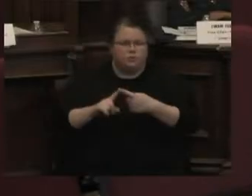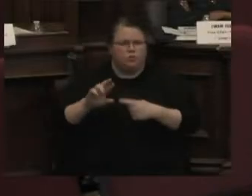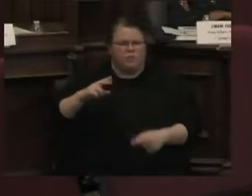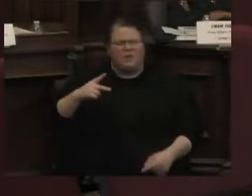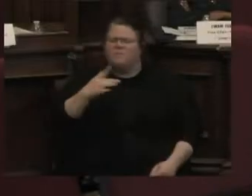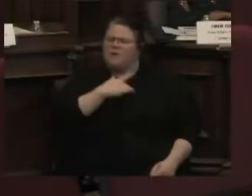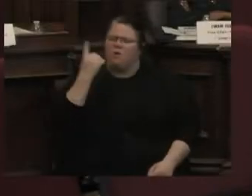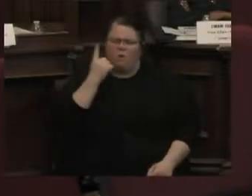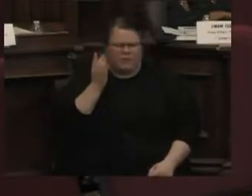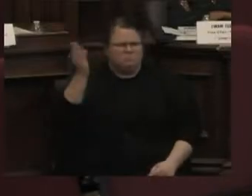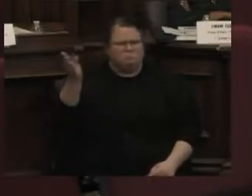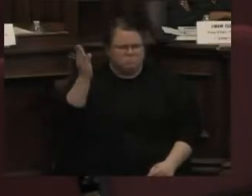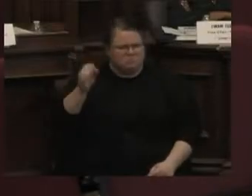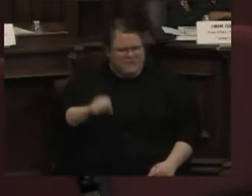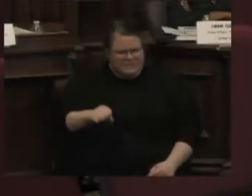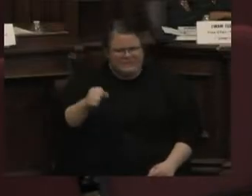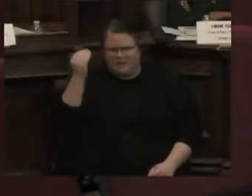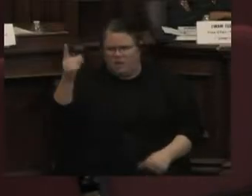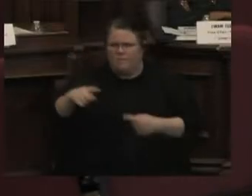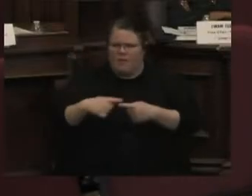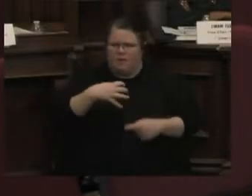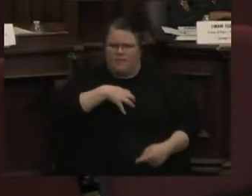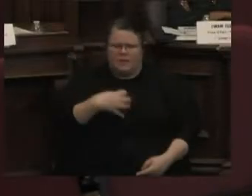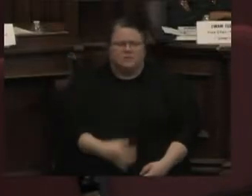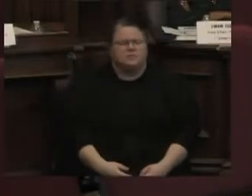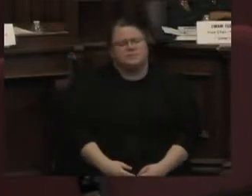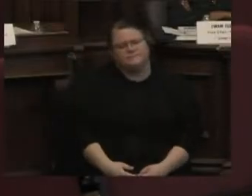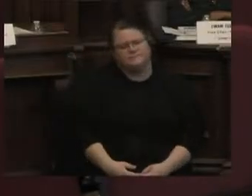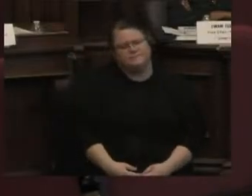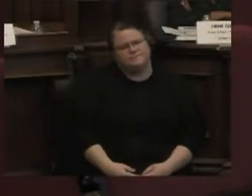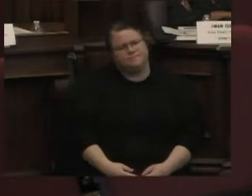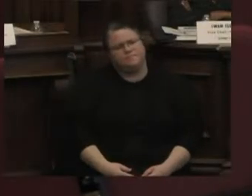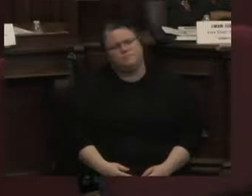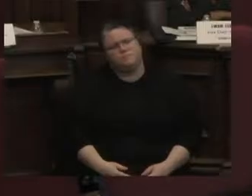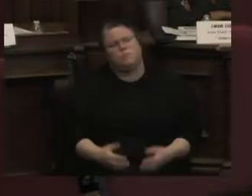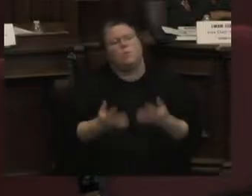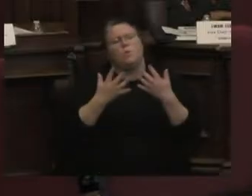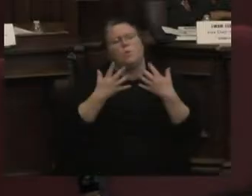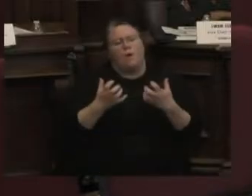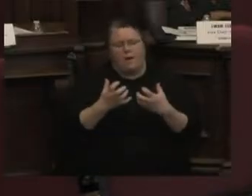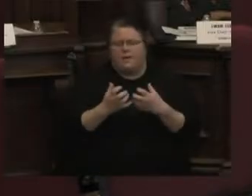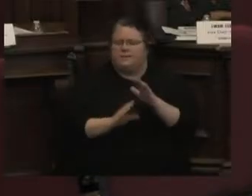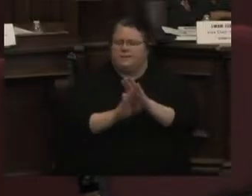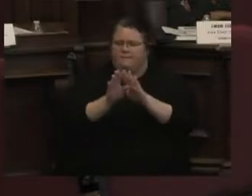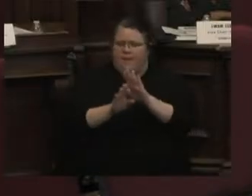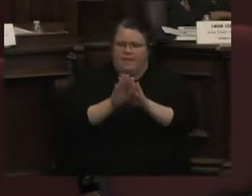are are timely transmitted over to the RPD, which we always do,